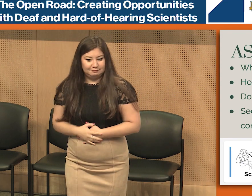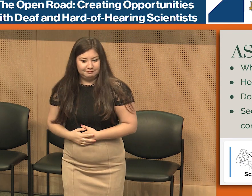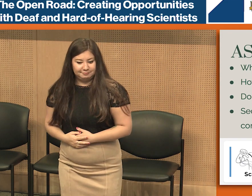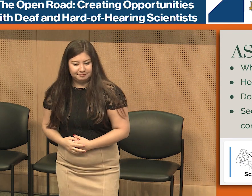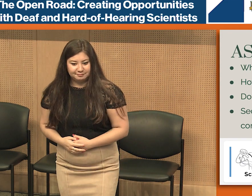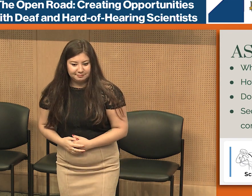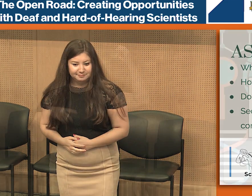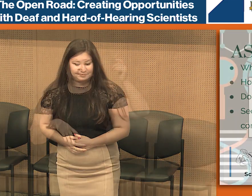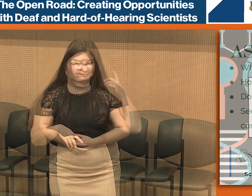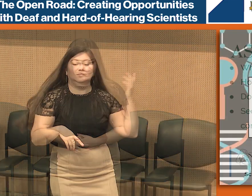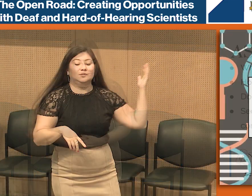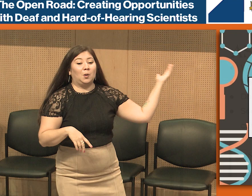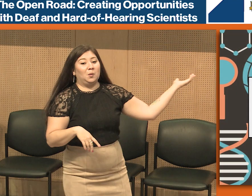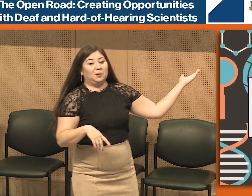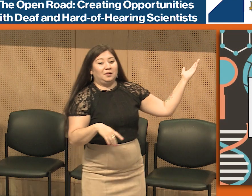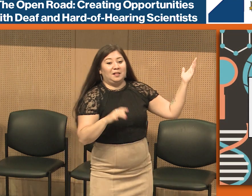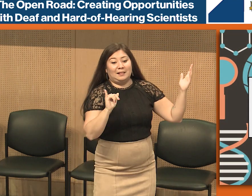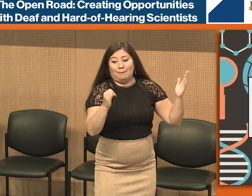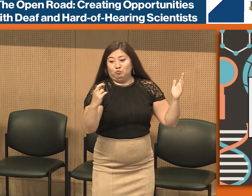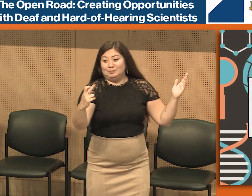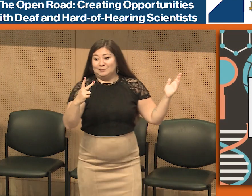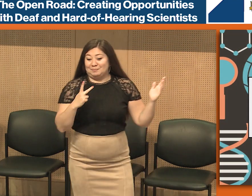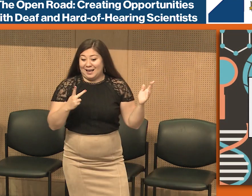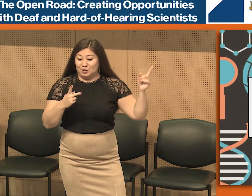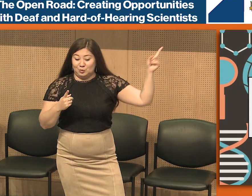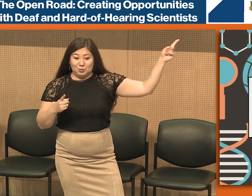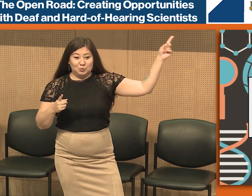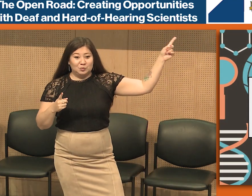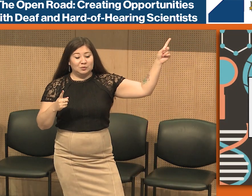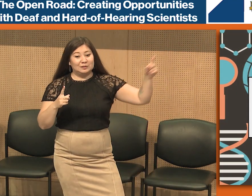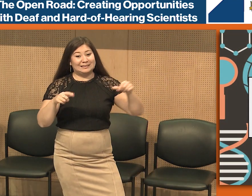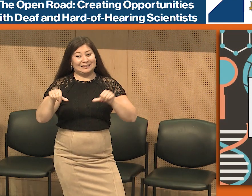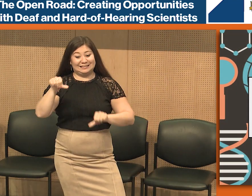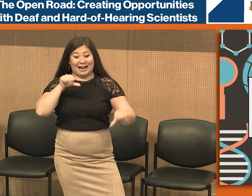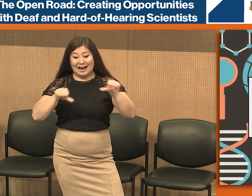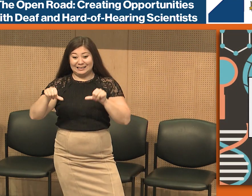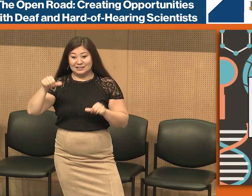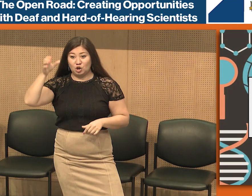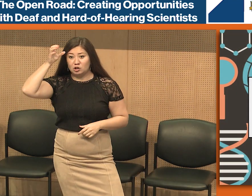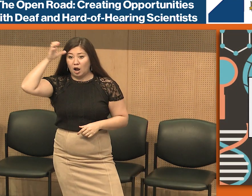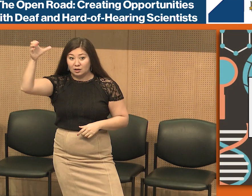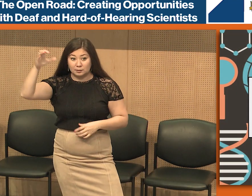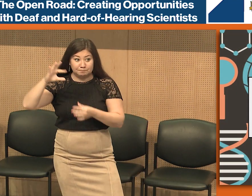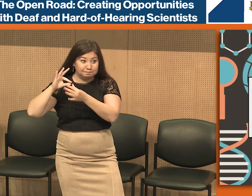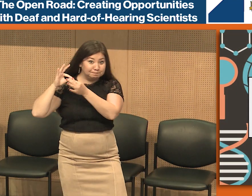dialogue looks like in ASL. So, this brings me back to this concept.